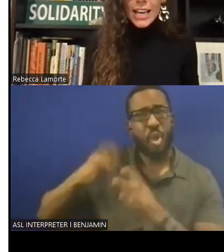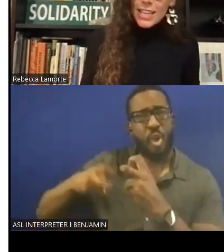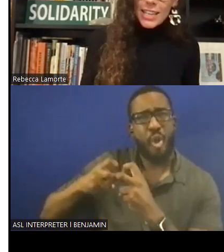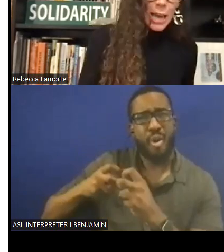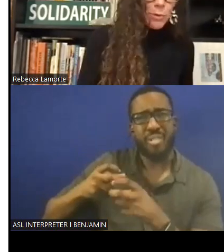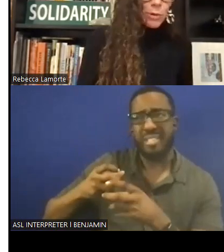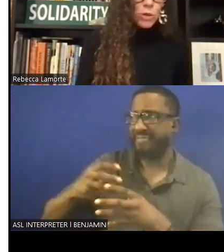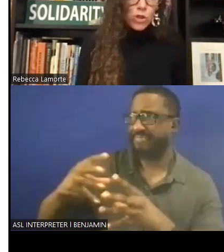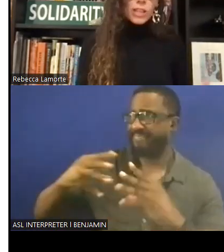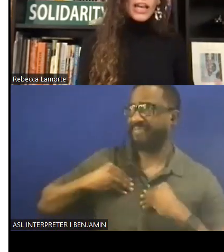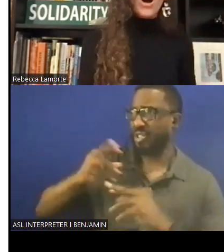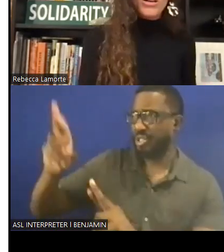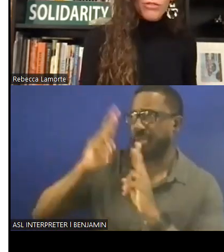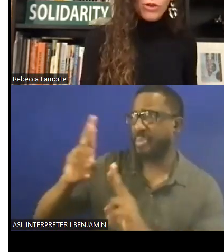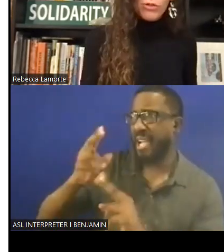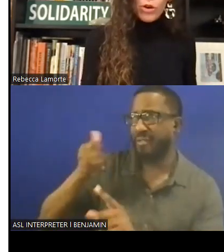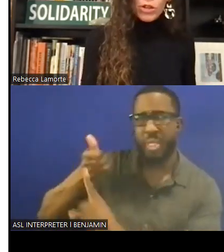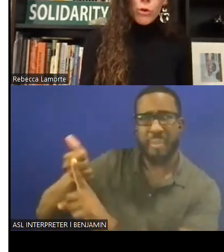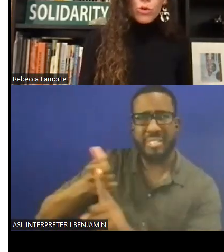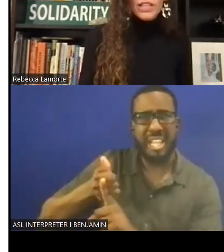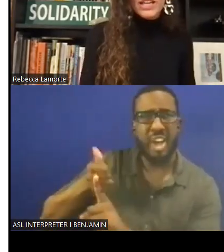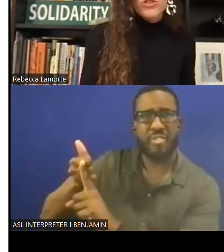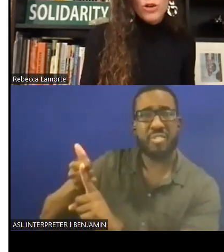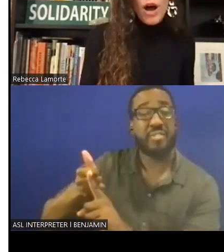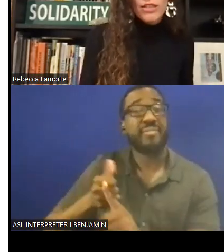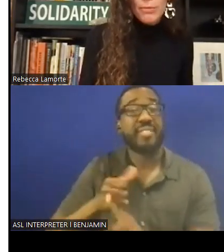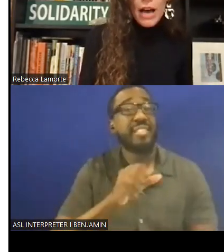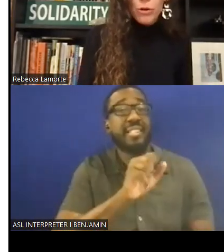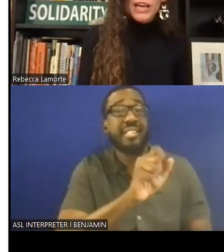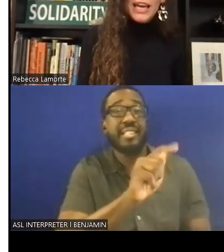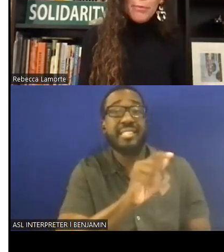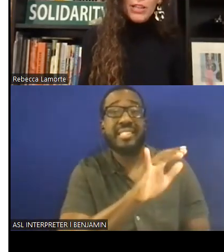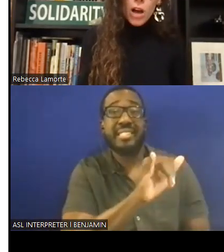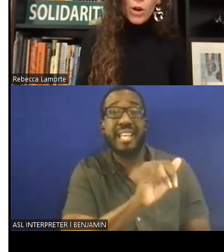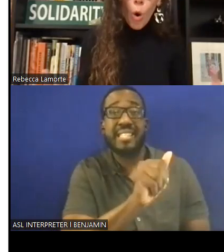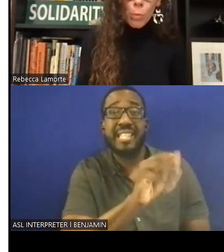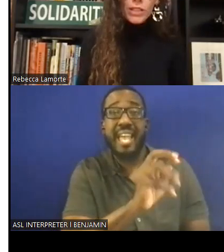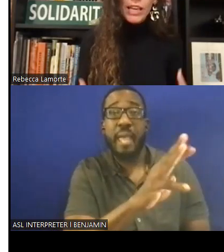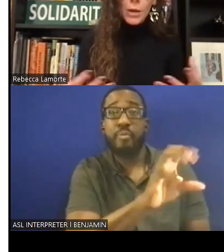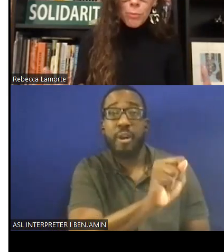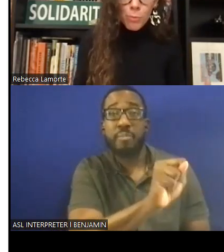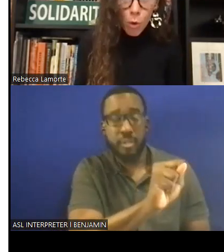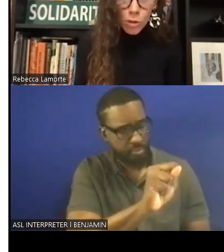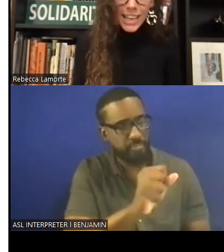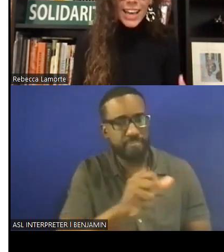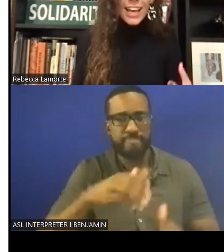And Stacey Abrams took that on full force, folded it into her policy platform, campaigned on it openly and boldly.